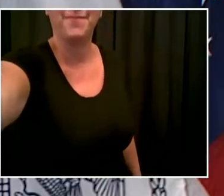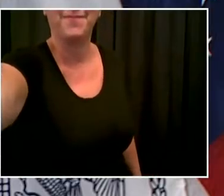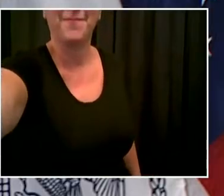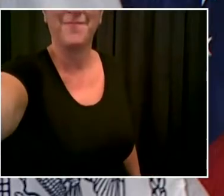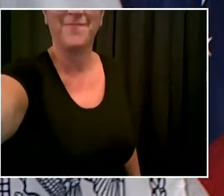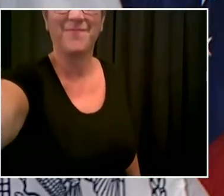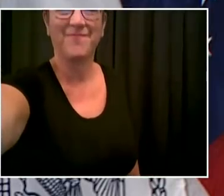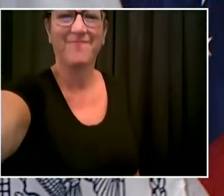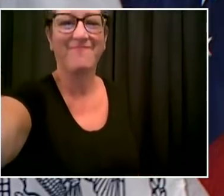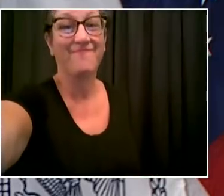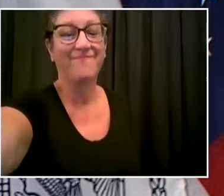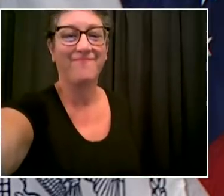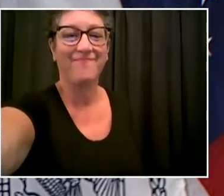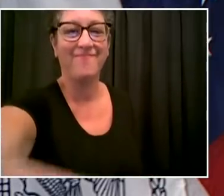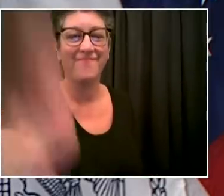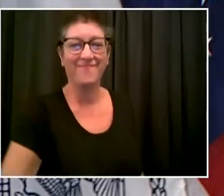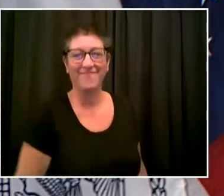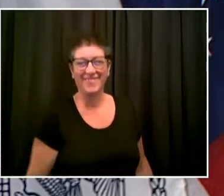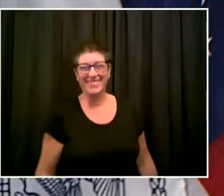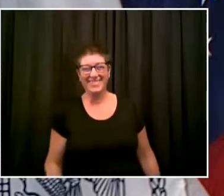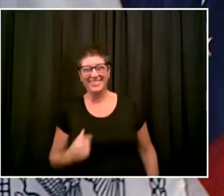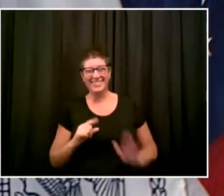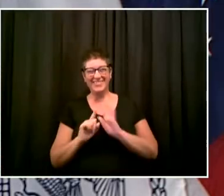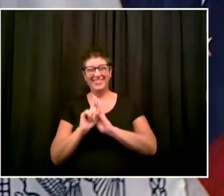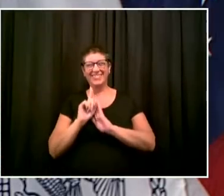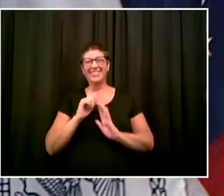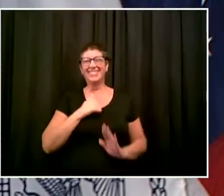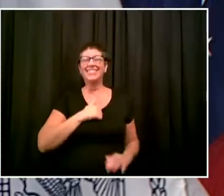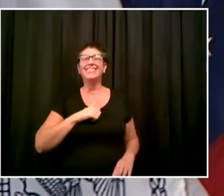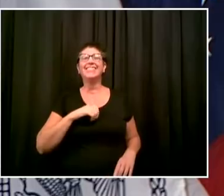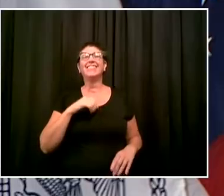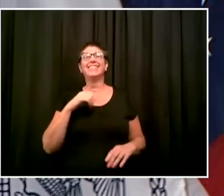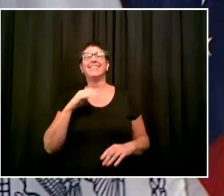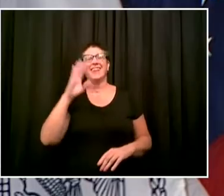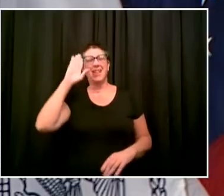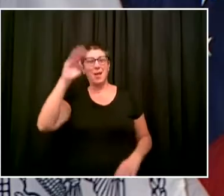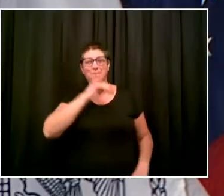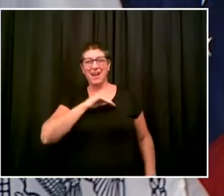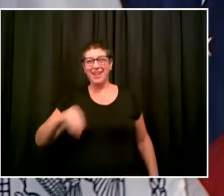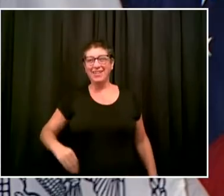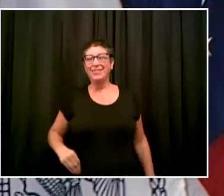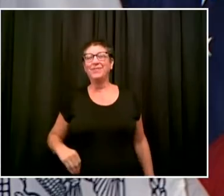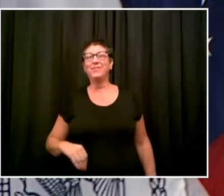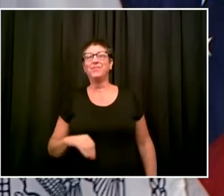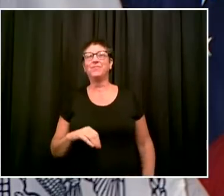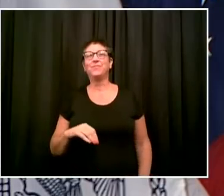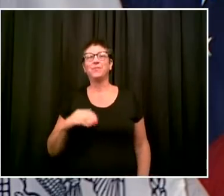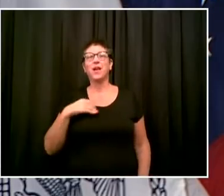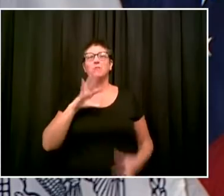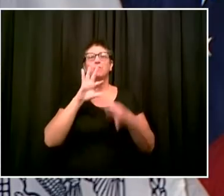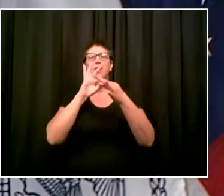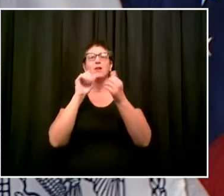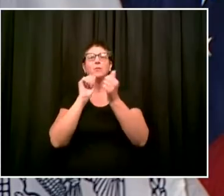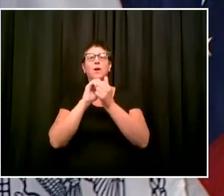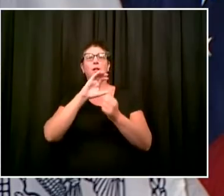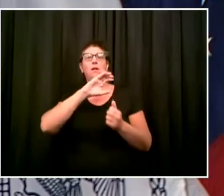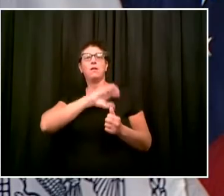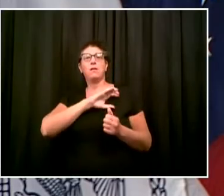WCBS. GOOD MORNING, MR. MAYOR. I HOPE EVERYTHING IS WELL WITH YOU. I WANT TO TALK ABOUT THE DISCIPLINARY MARITX SINCE YOU HAVE ANNOUNCED, AND I